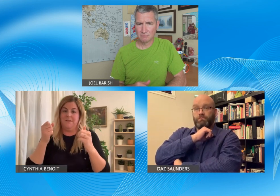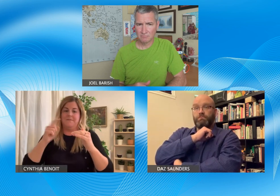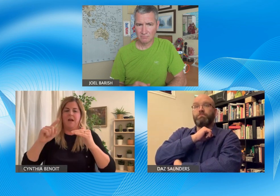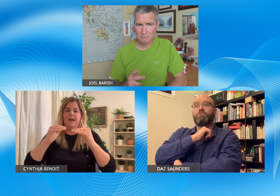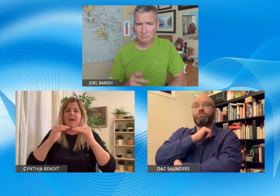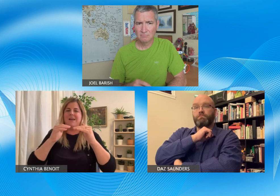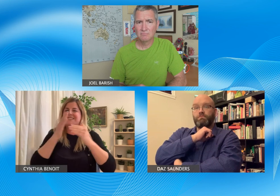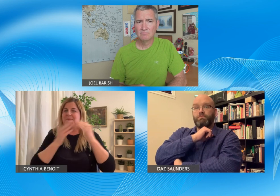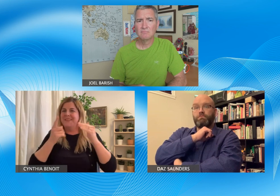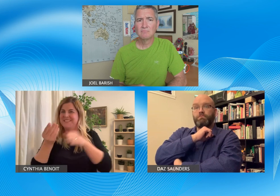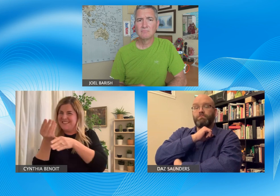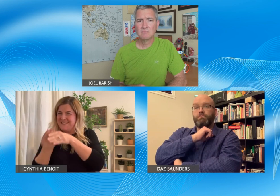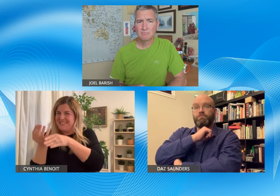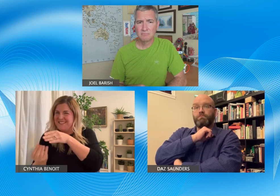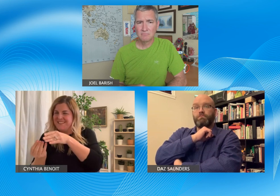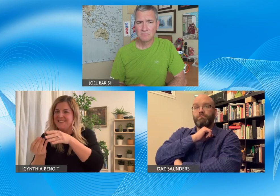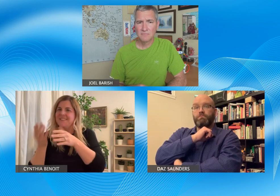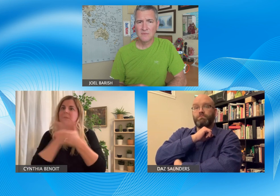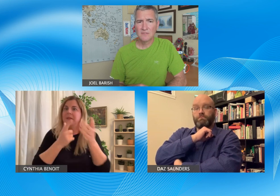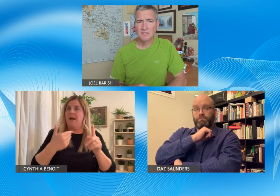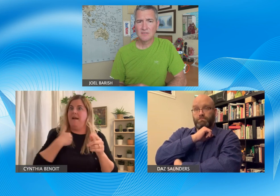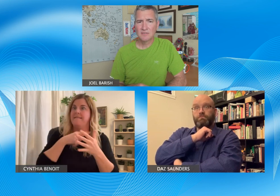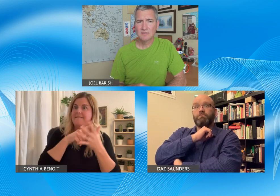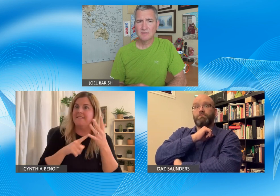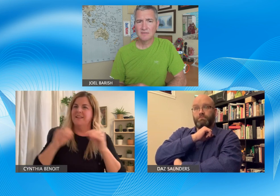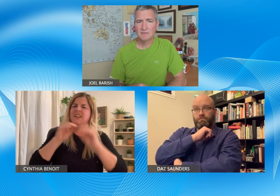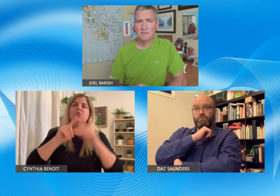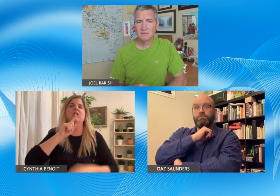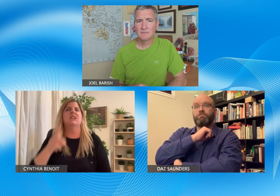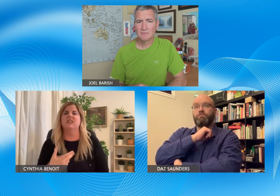What happens if you have some capabilities in one area but lacking in another?